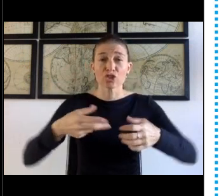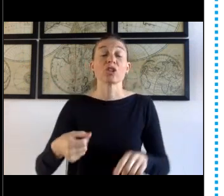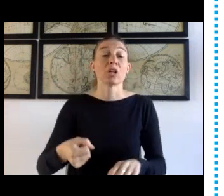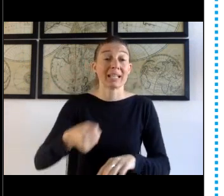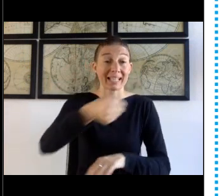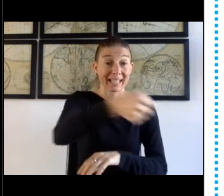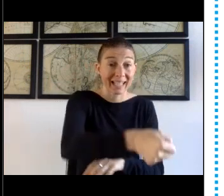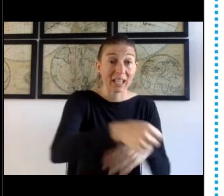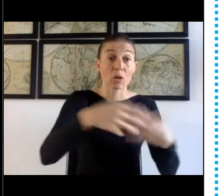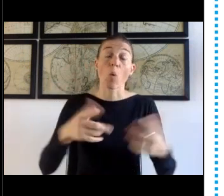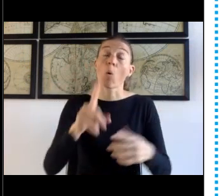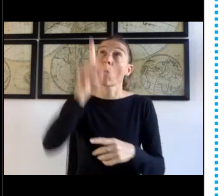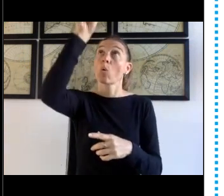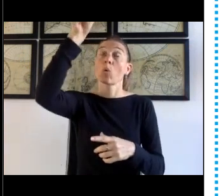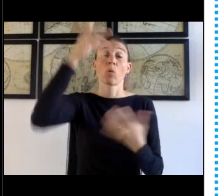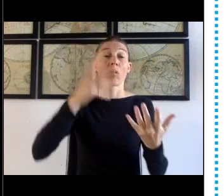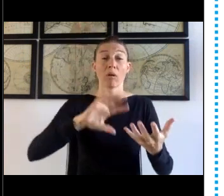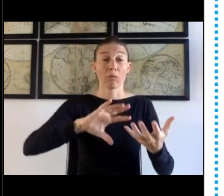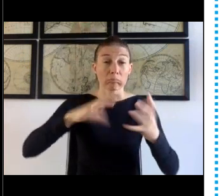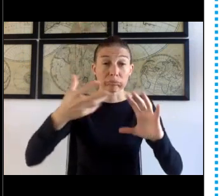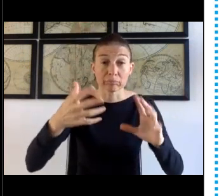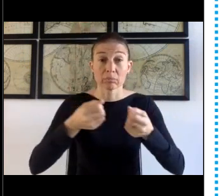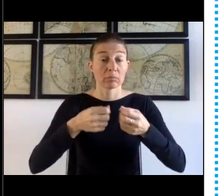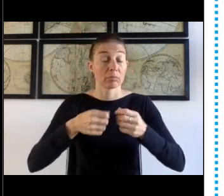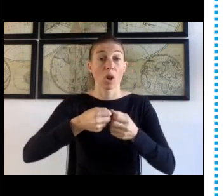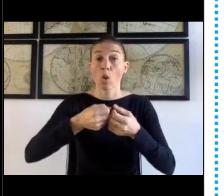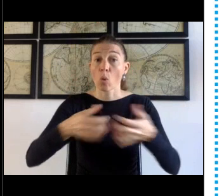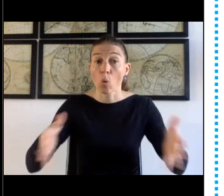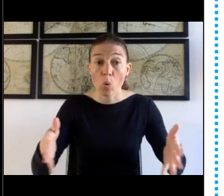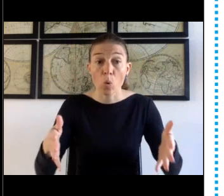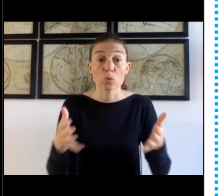But this also includes any harm that is caused to the passenger,